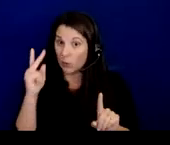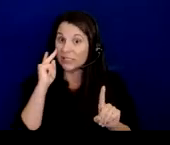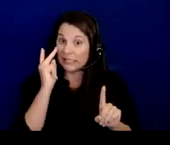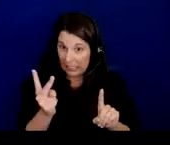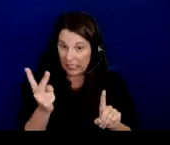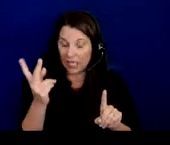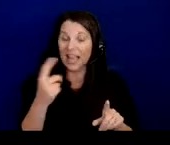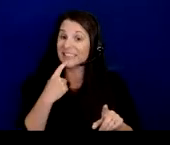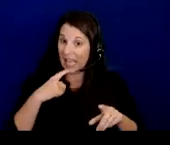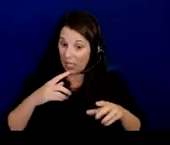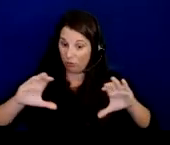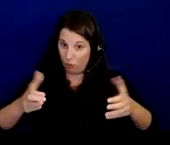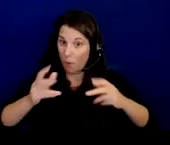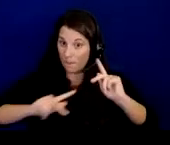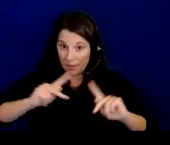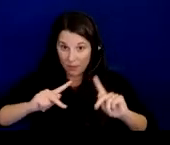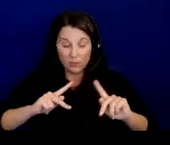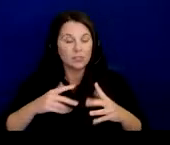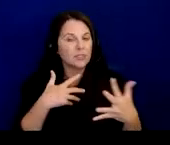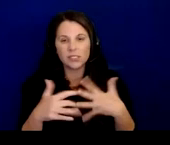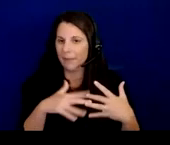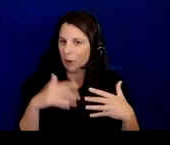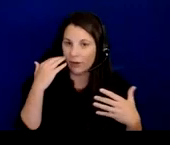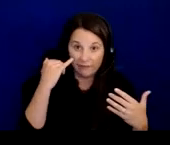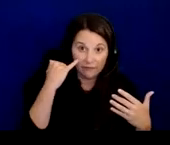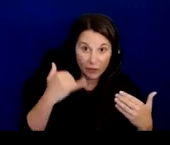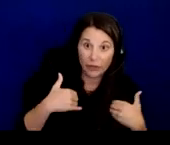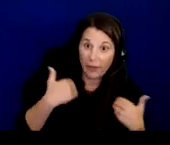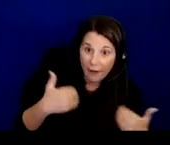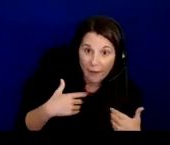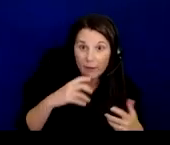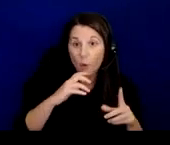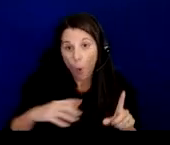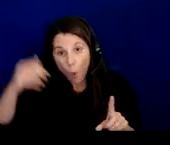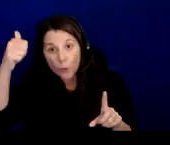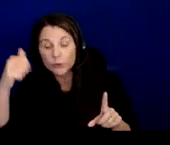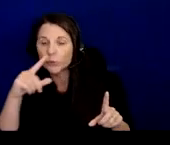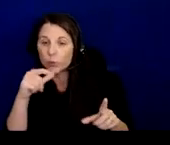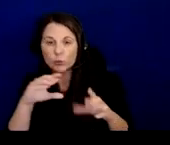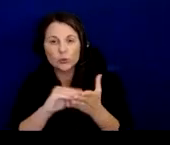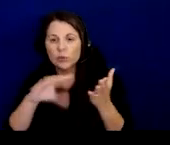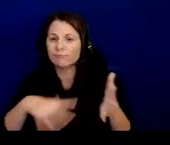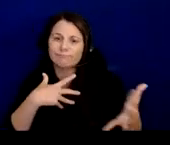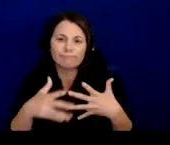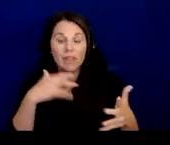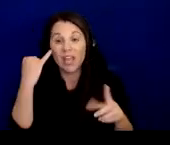returning students, it doesn't matter if they see that change can happen. They're more likely to continue to want to do something.